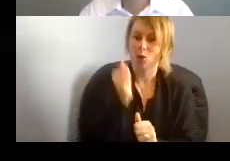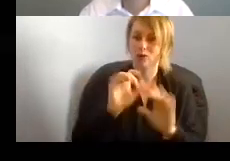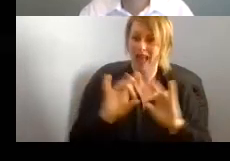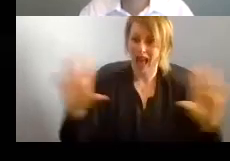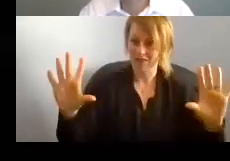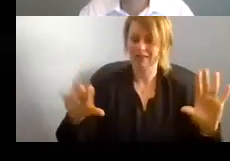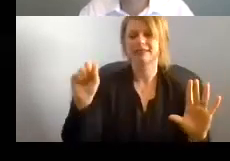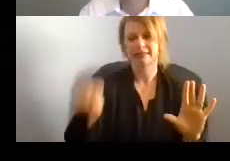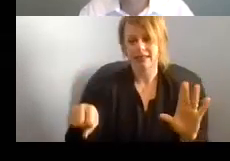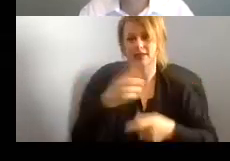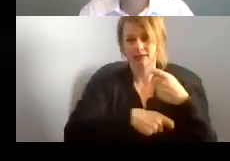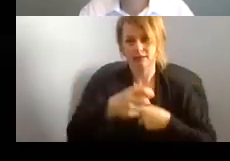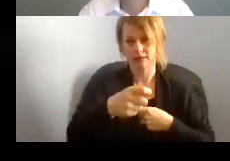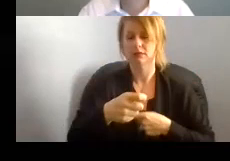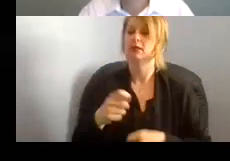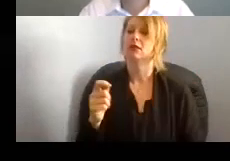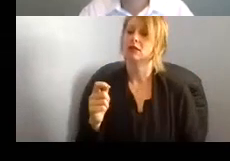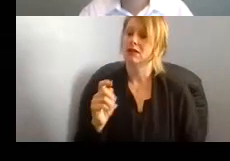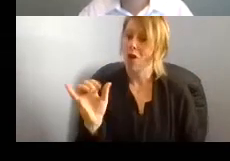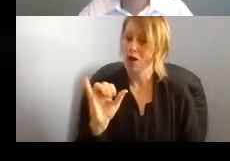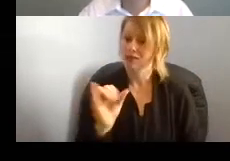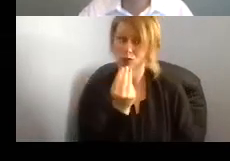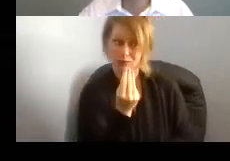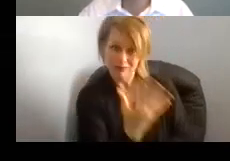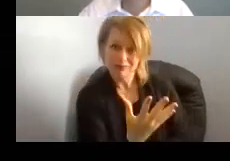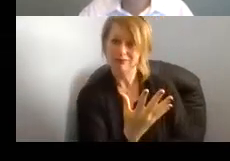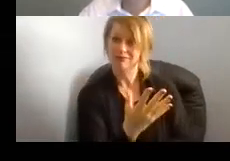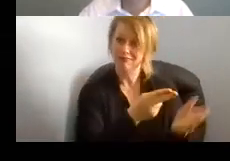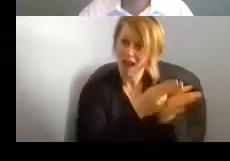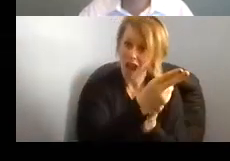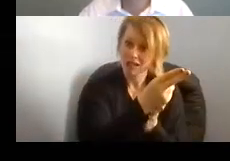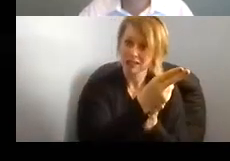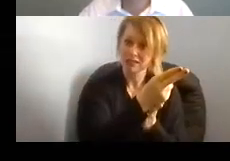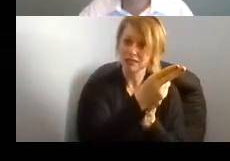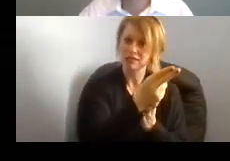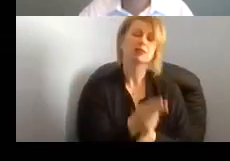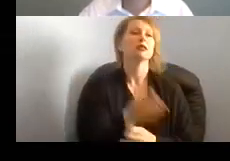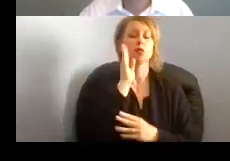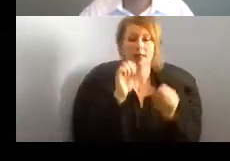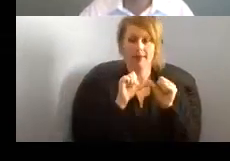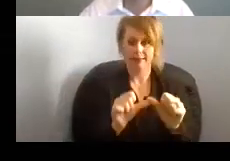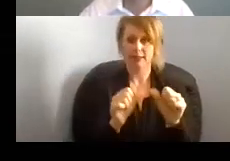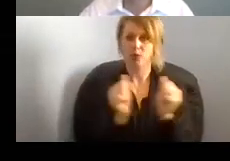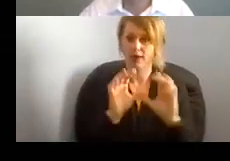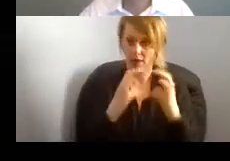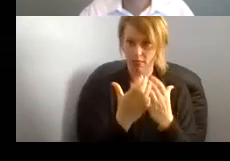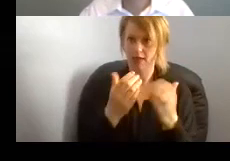And also let children know that, you know, I’m going to be teaching – we’re going to continue with our class in social studies.